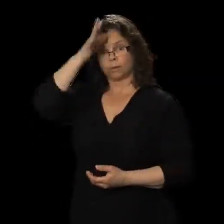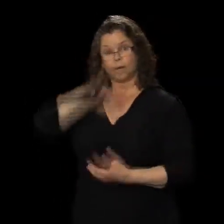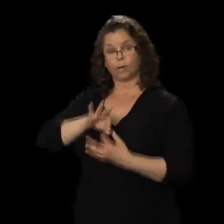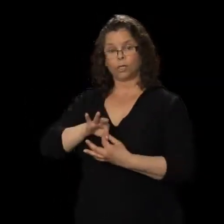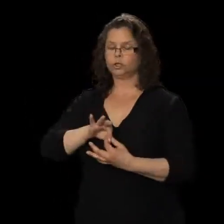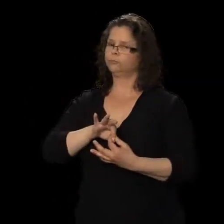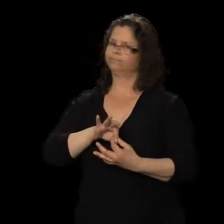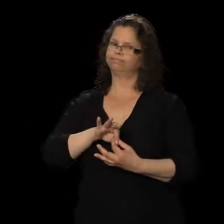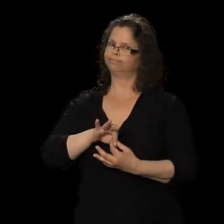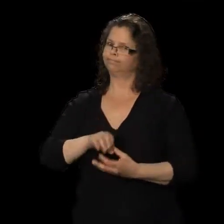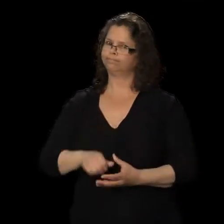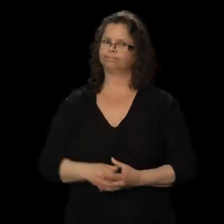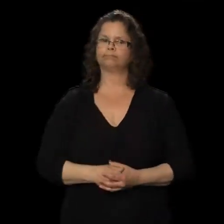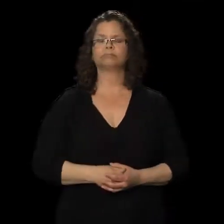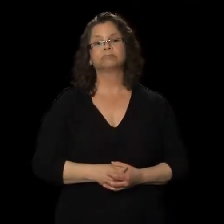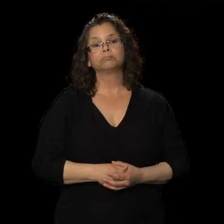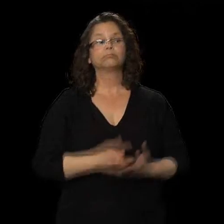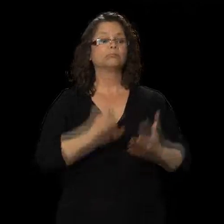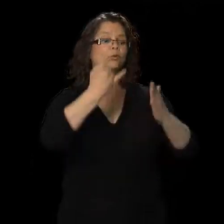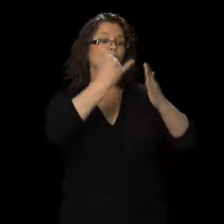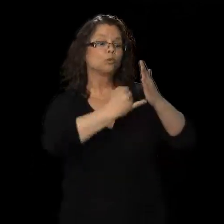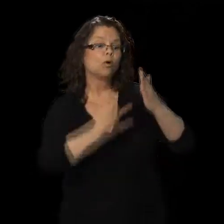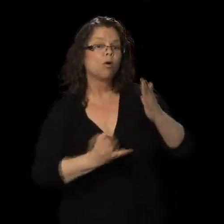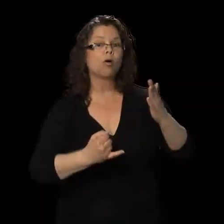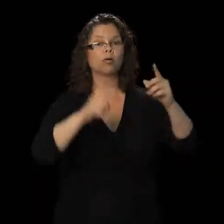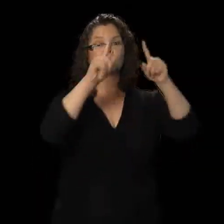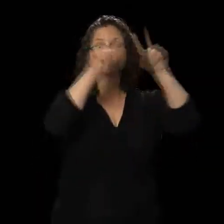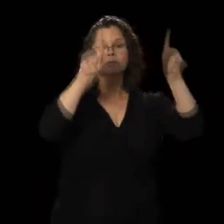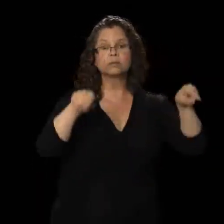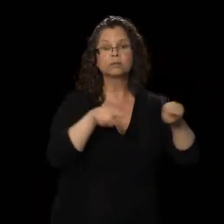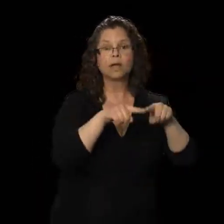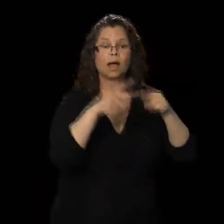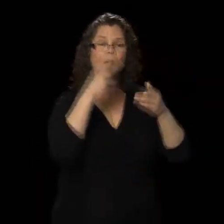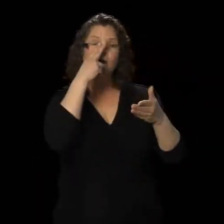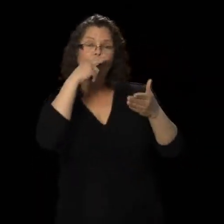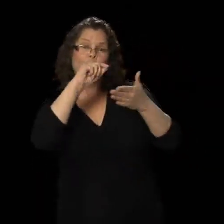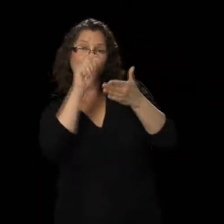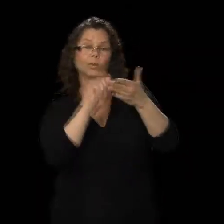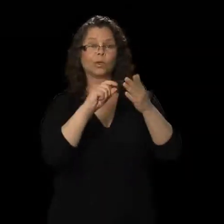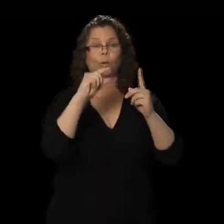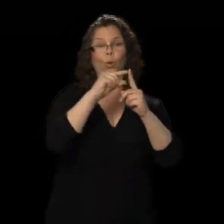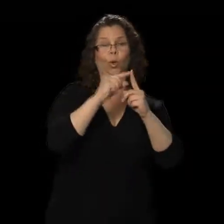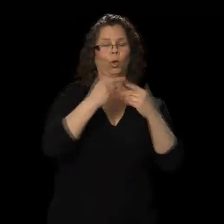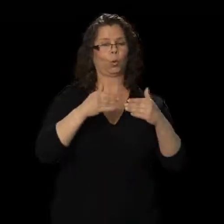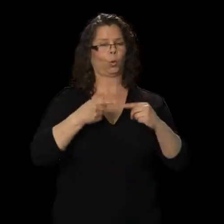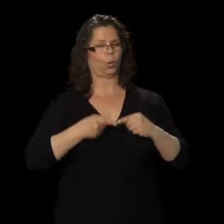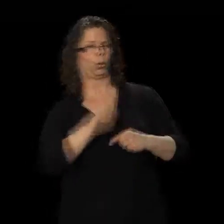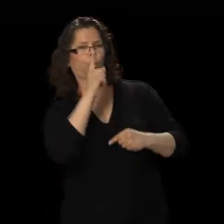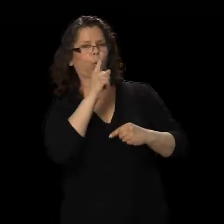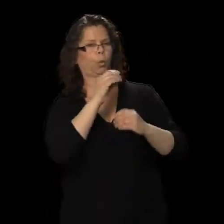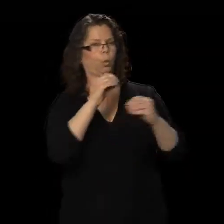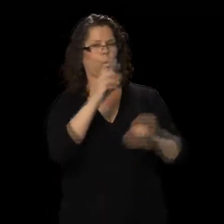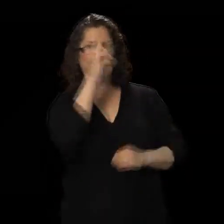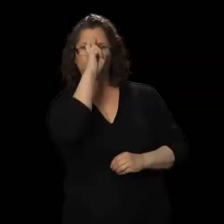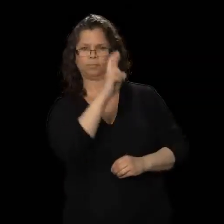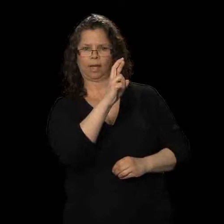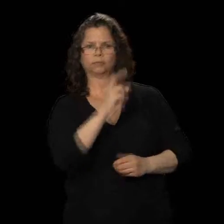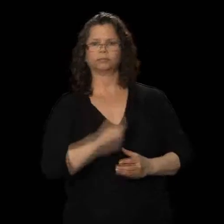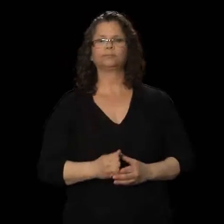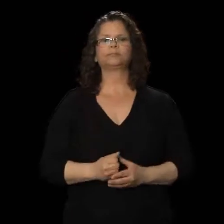Displaying disrespectful signs, caricatures, cartoons or graffiti.